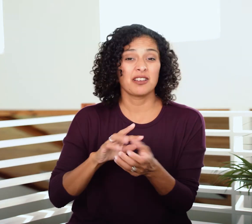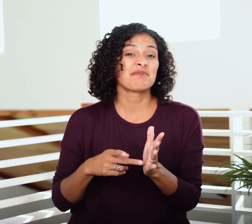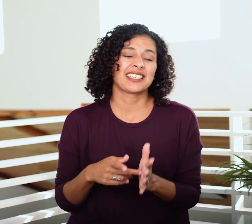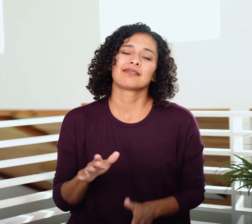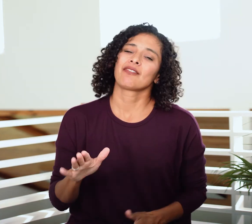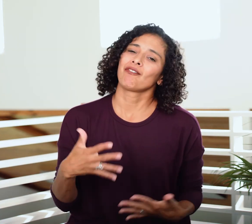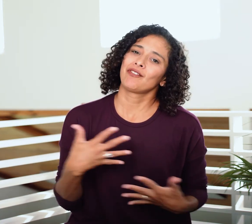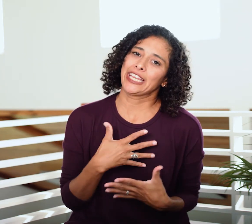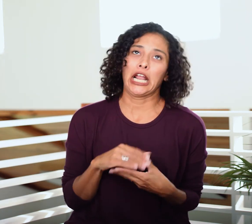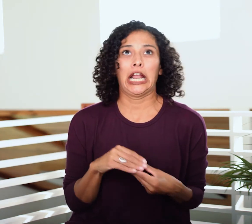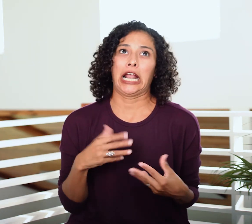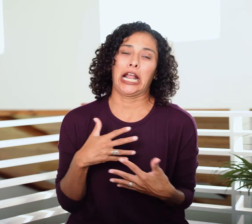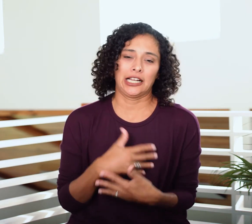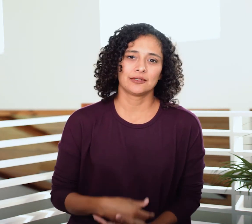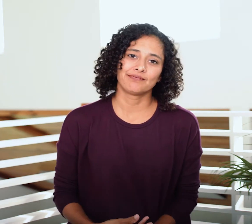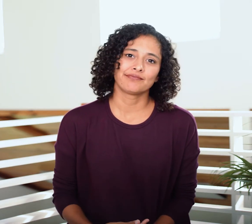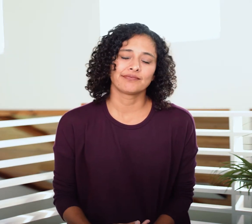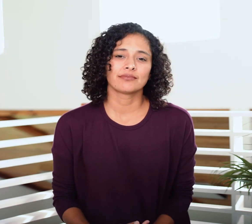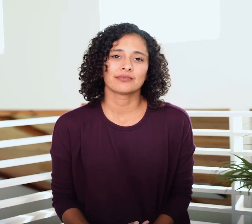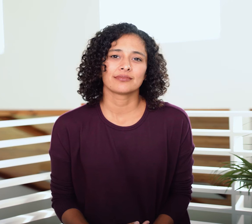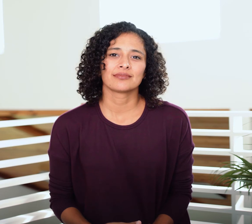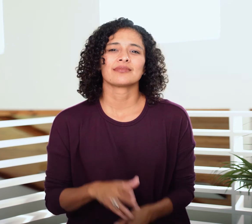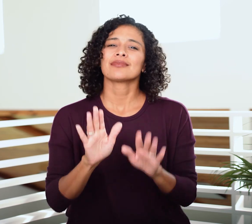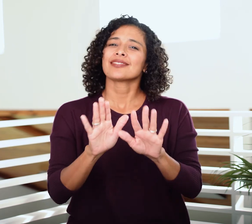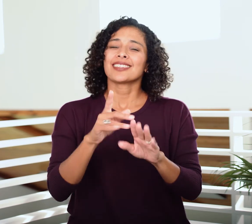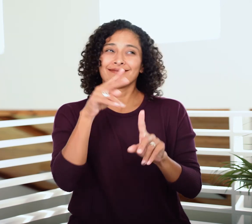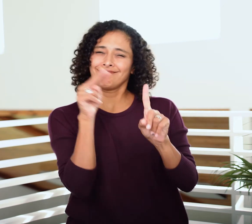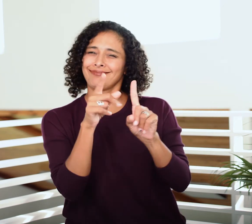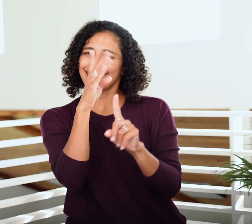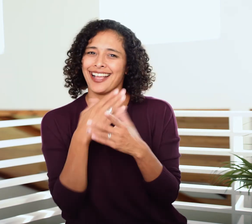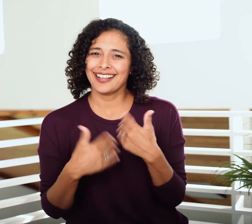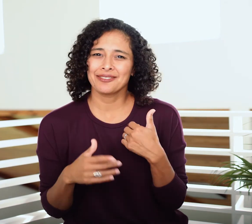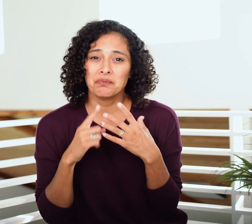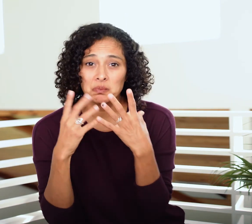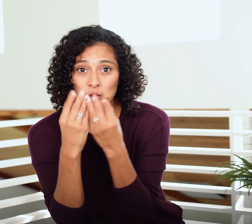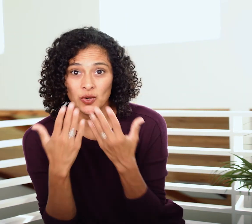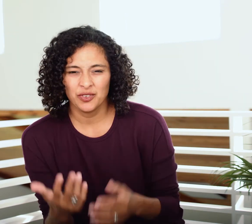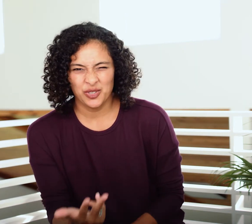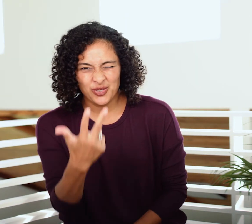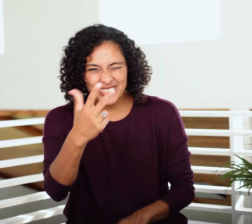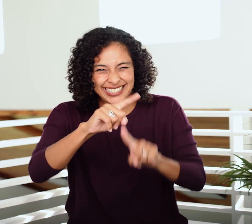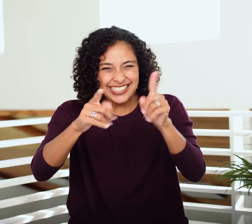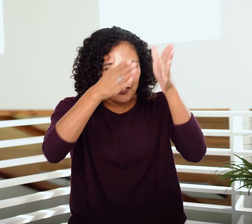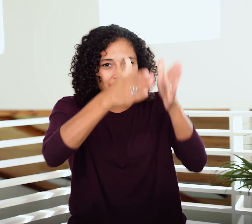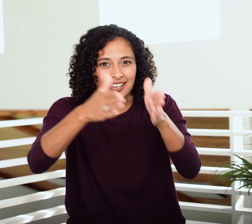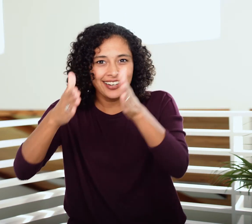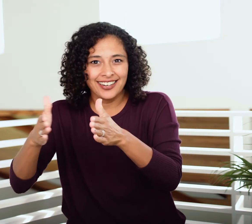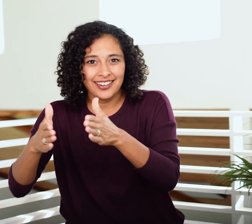so it’s likely just fear talking. The God Shot: It’s beautiful to see the three distinct persons